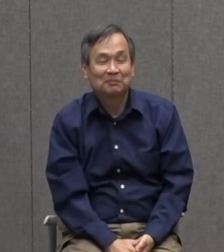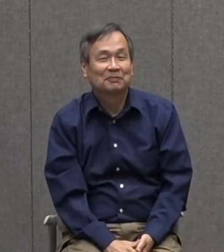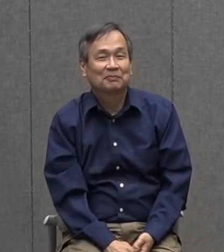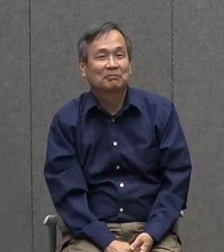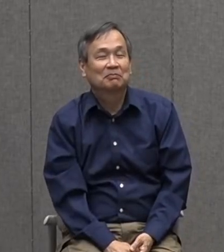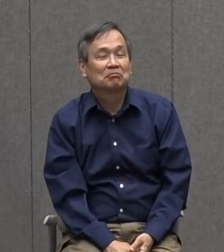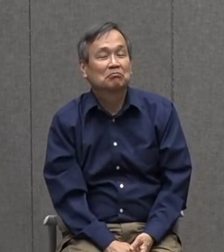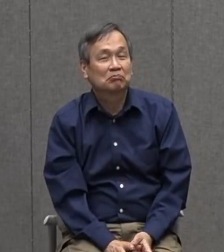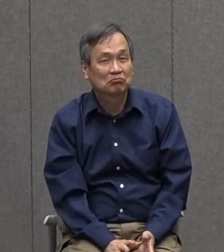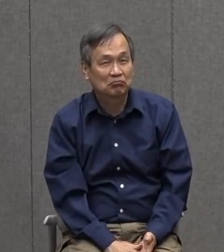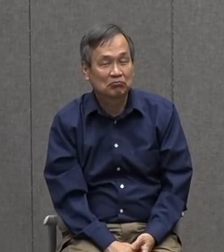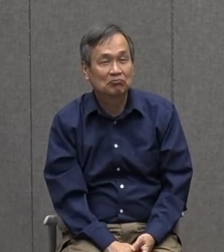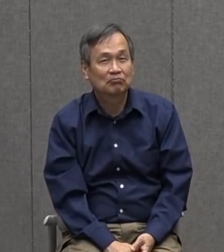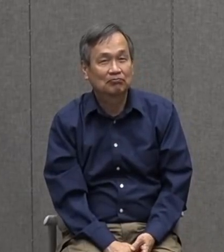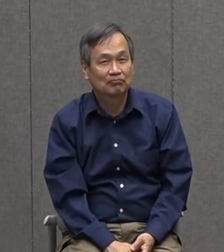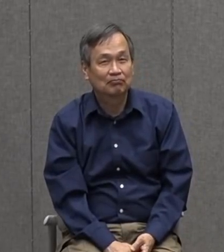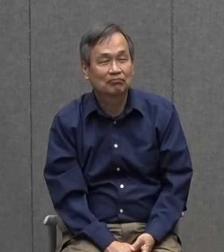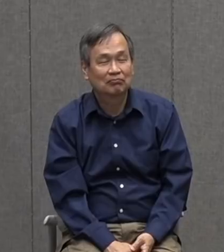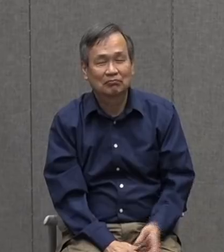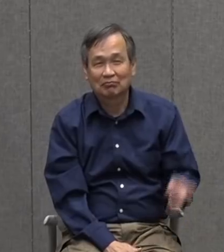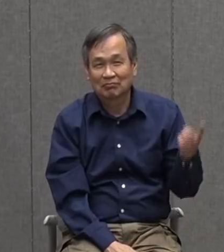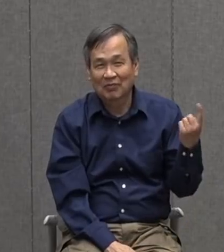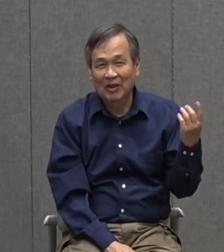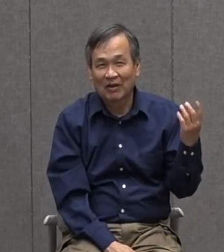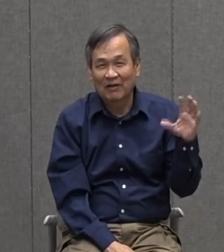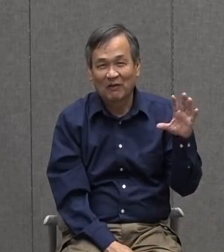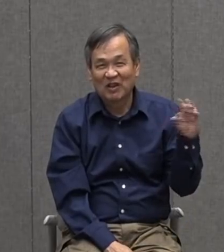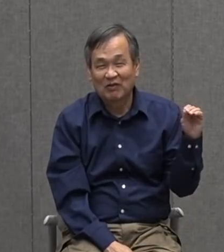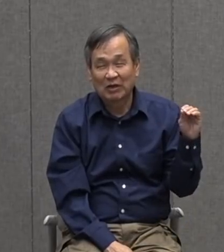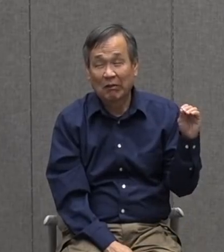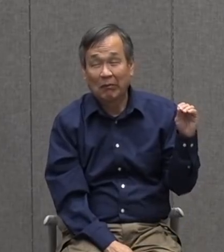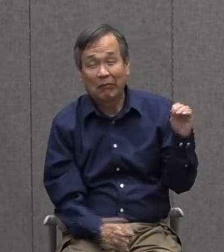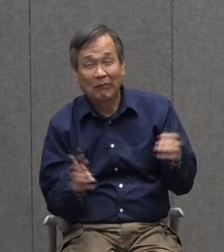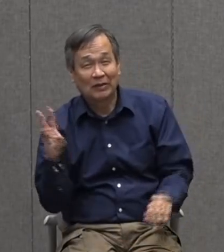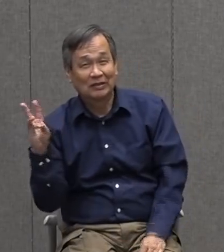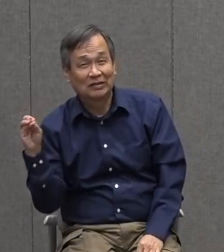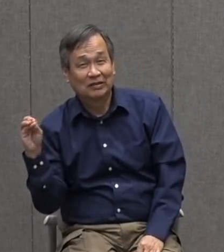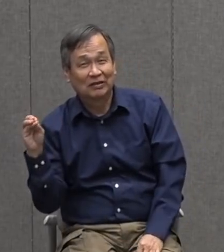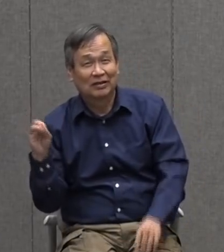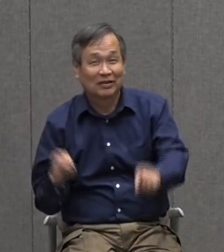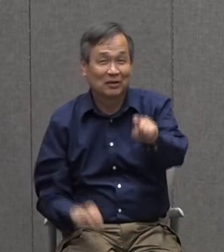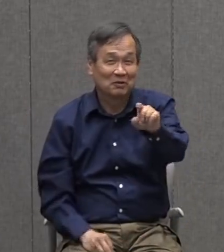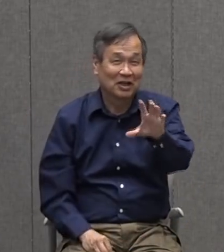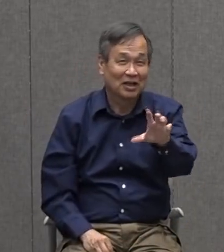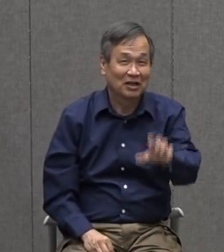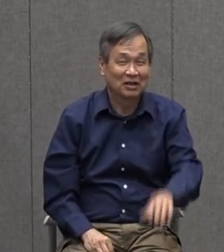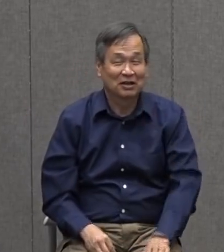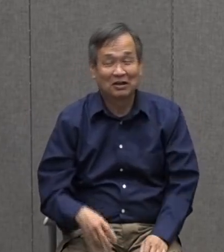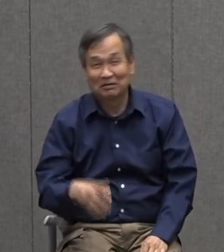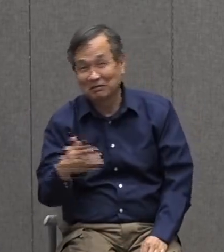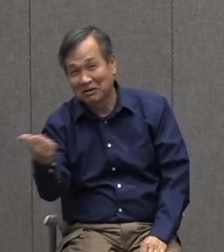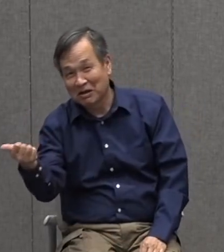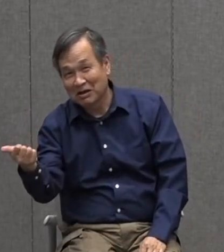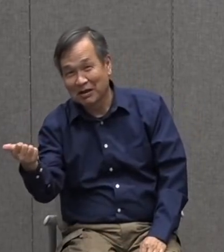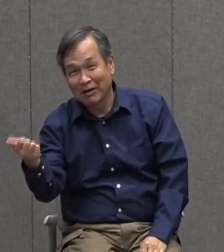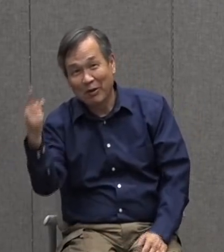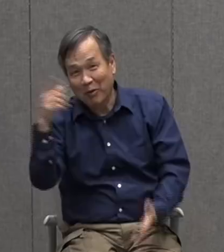Hmm, I hear some of you saying 50, 60, I heard someone said 100, heard another person said a million.